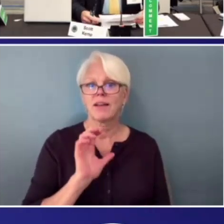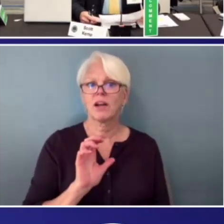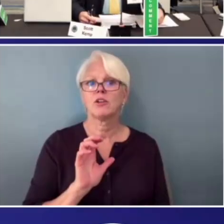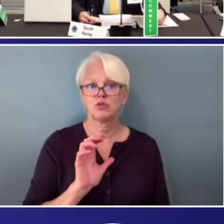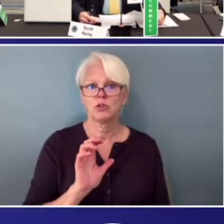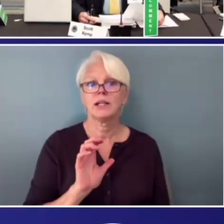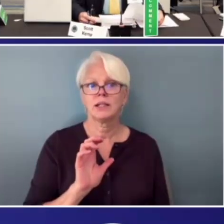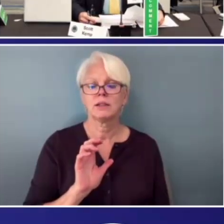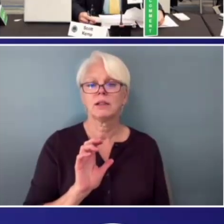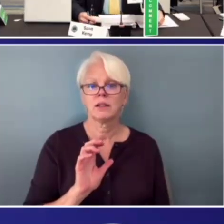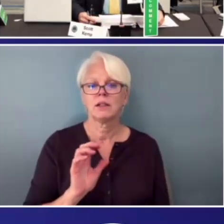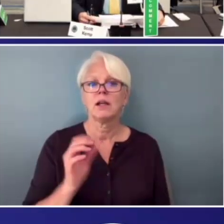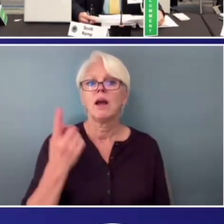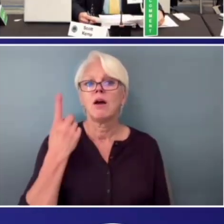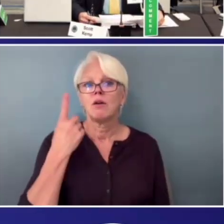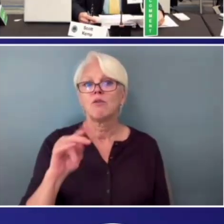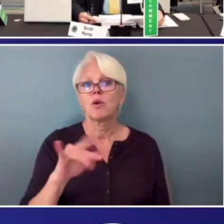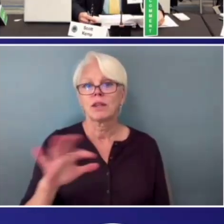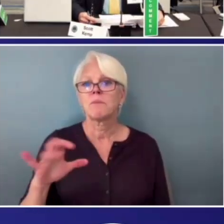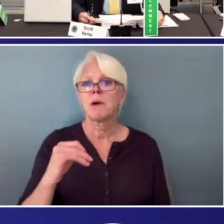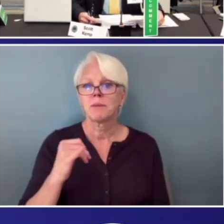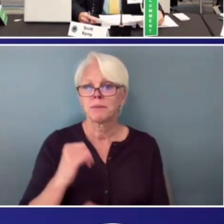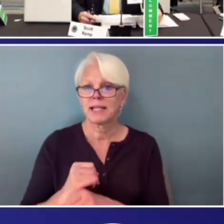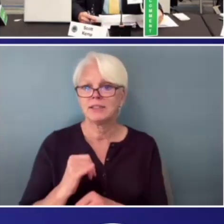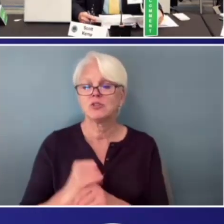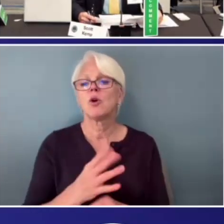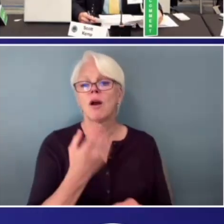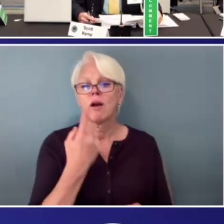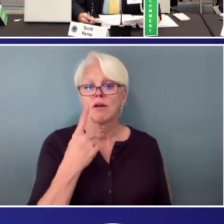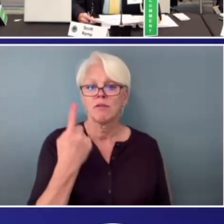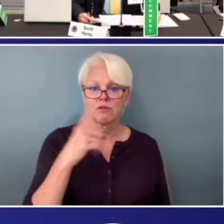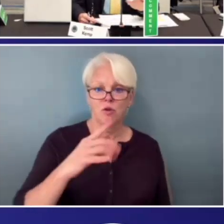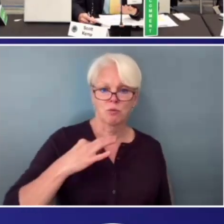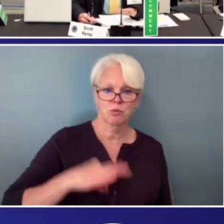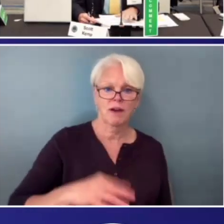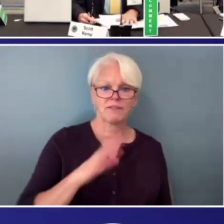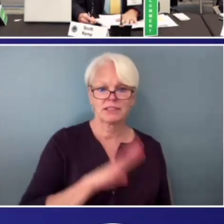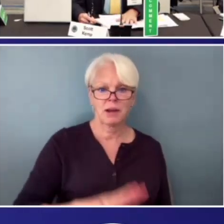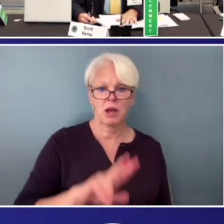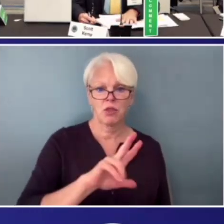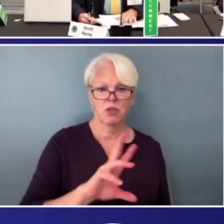For the public institution and for the for-profit, it's about 30 -- and that's just tuition and fees. That